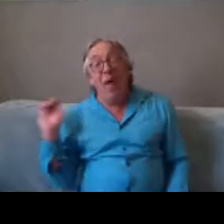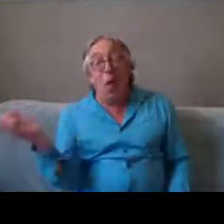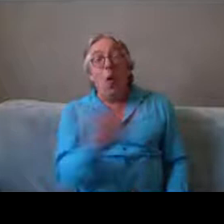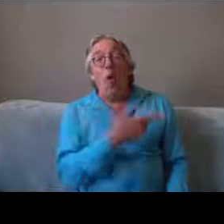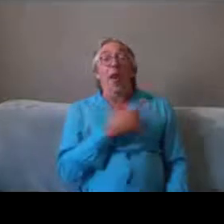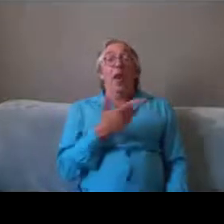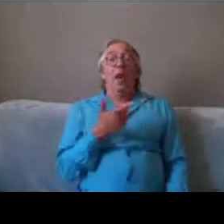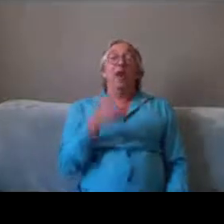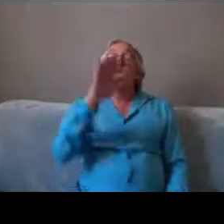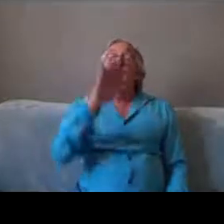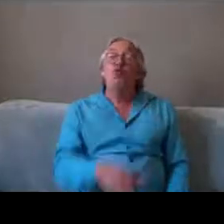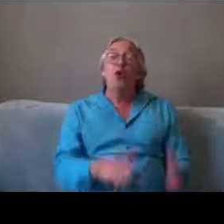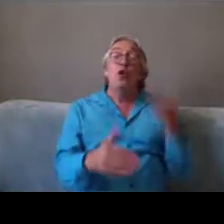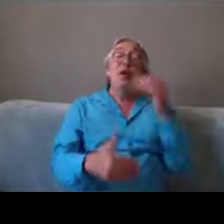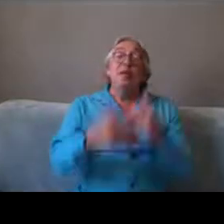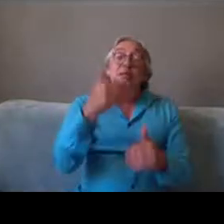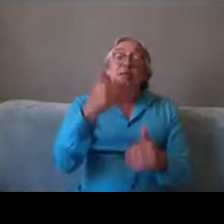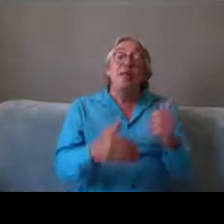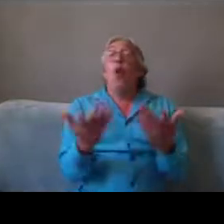of good practices between those organisations